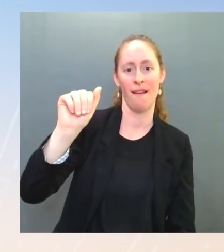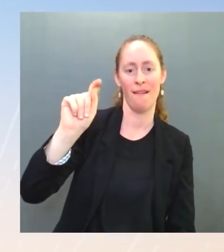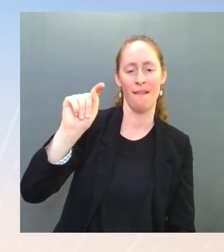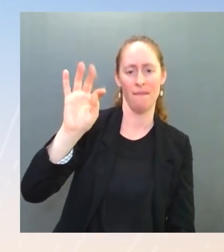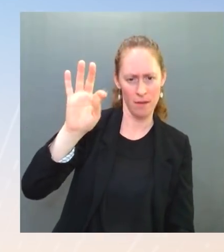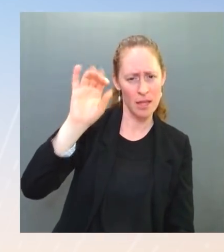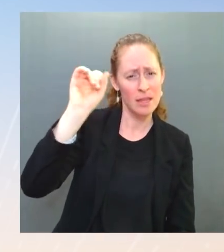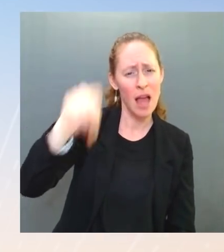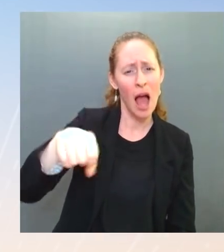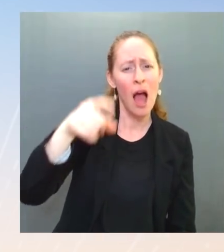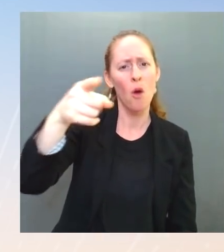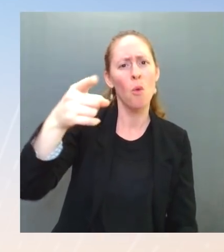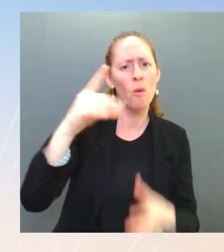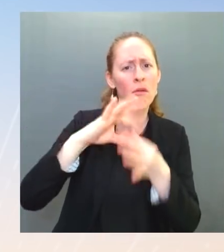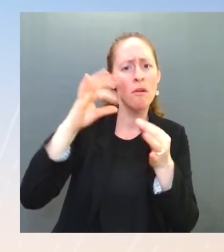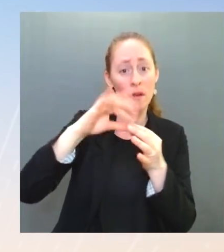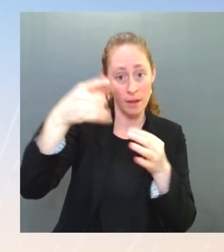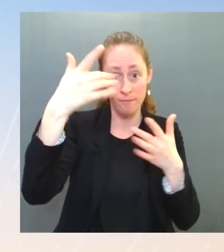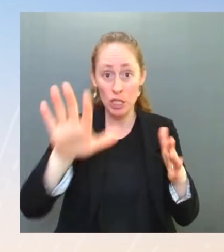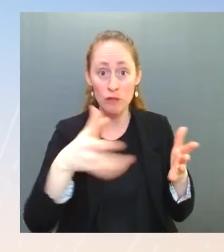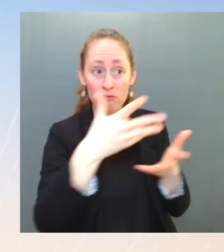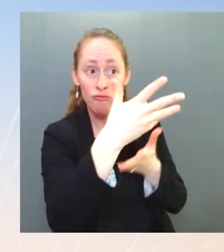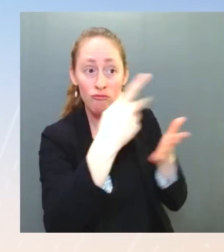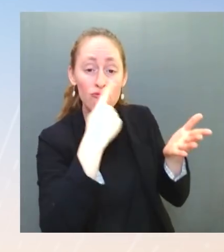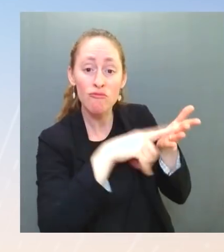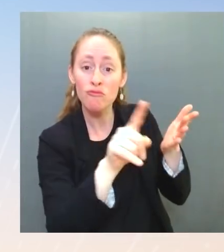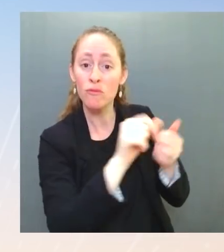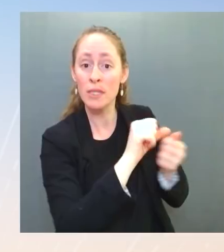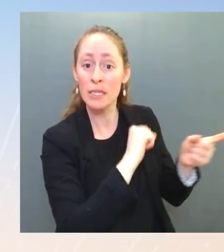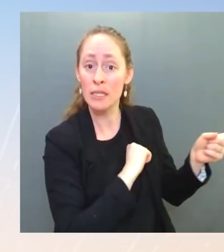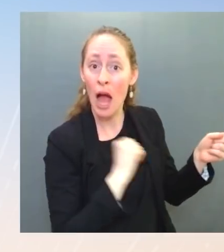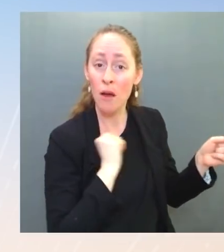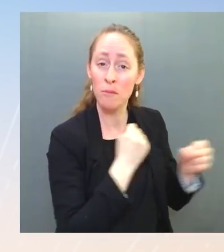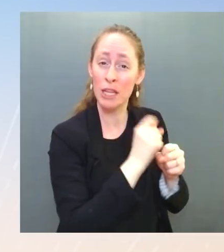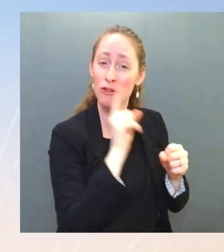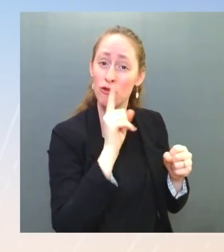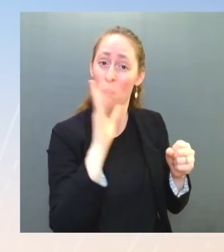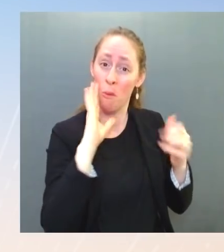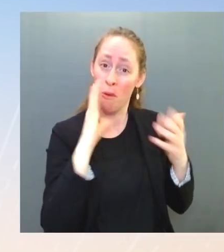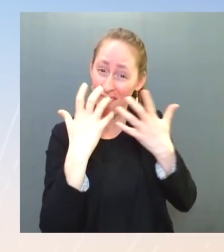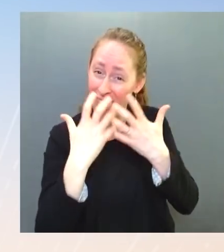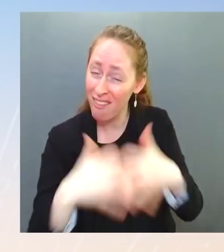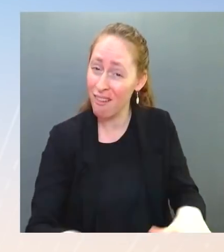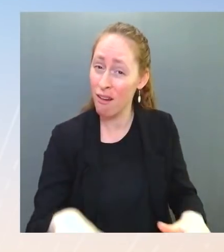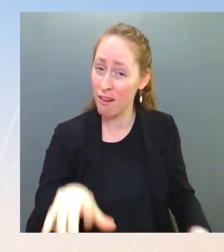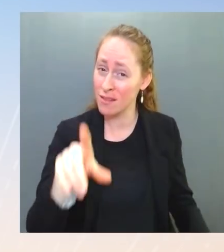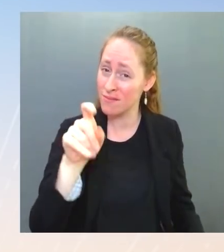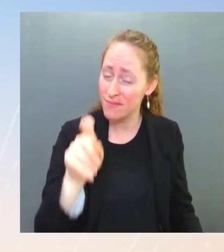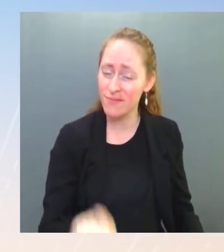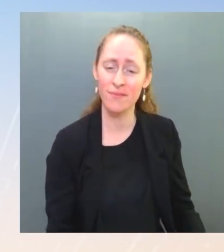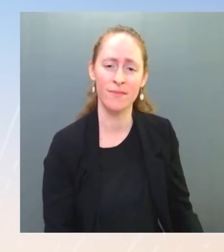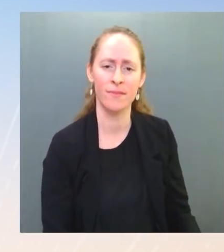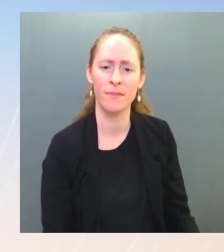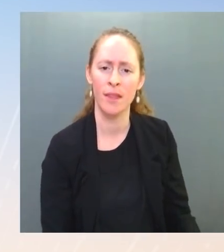goes more smoothly than it did to the last selection? Ms. Psaki: Well, because we're just announcing him today, I would expect it would be from here forward.